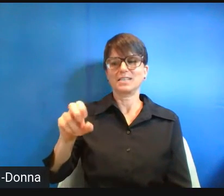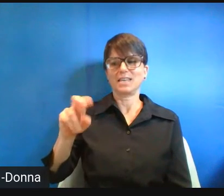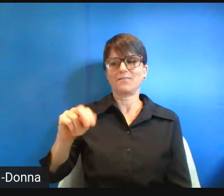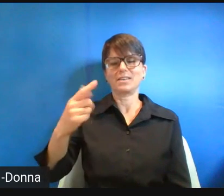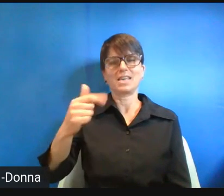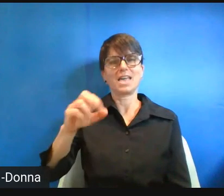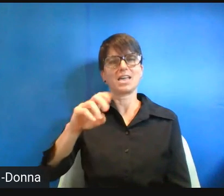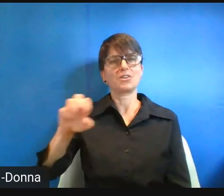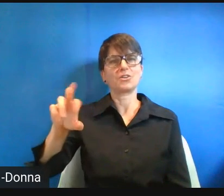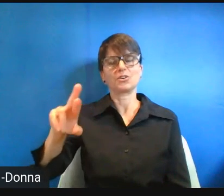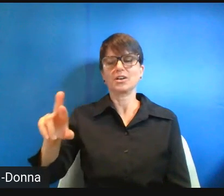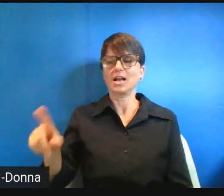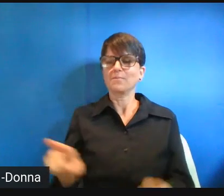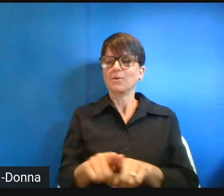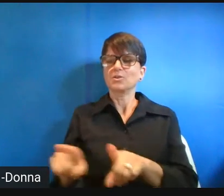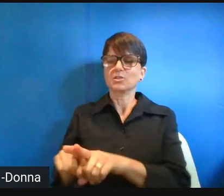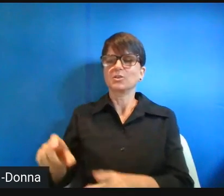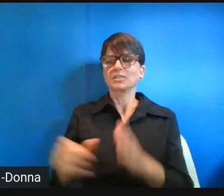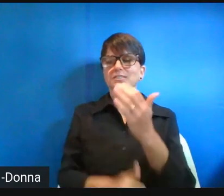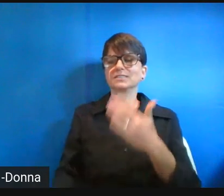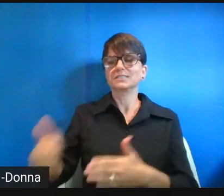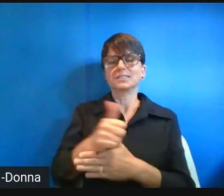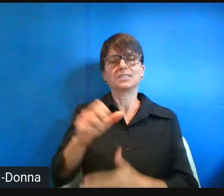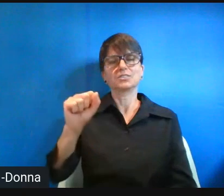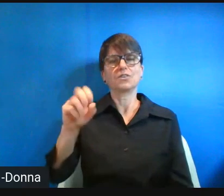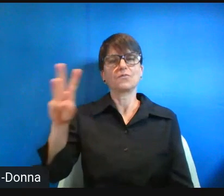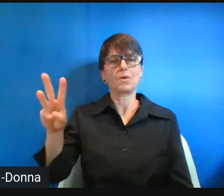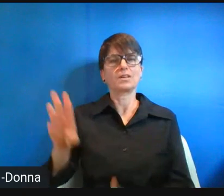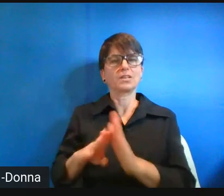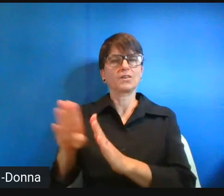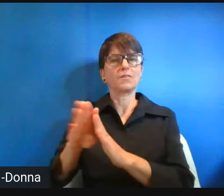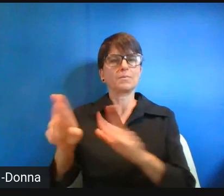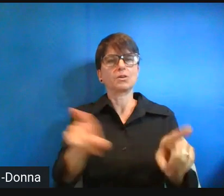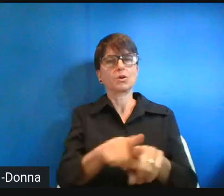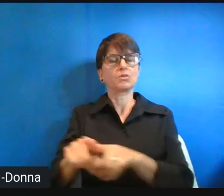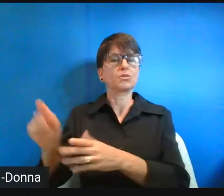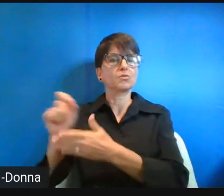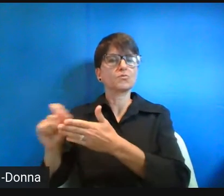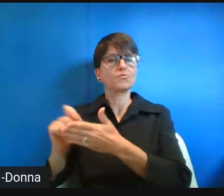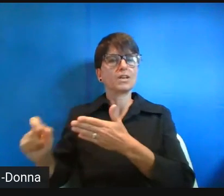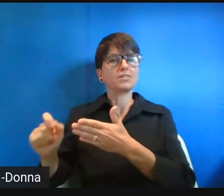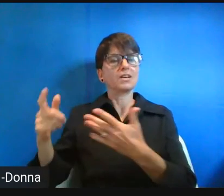and writer at Master WP. You're watching the final closing presentation